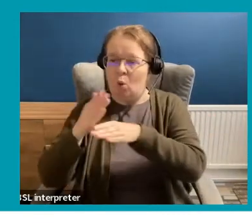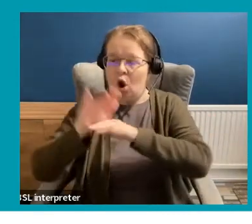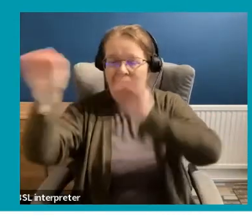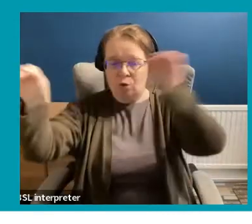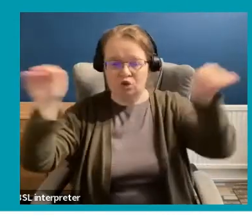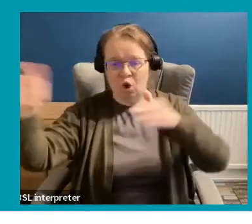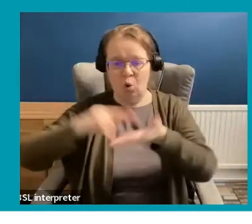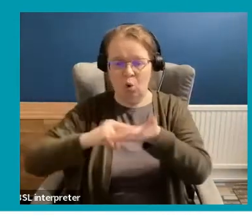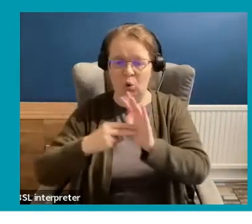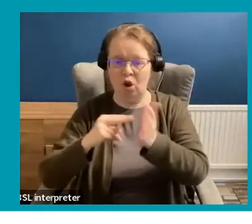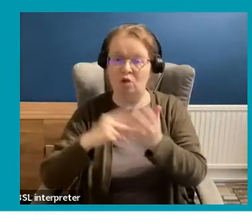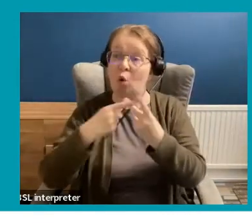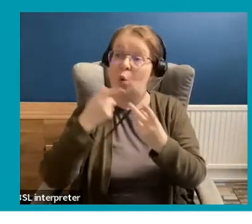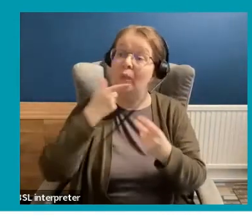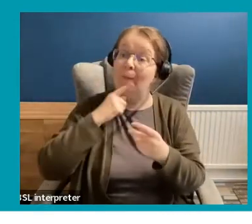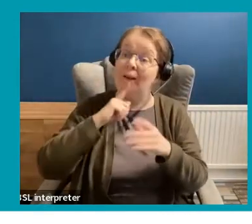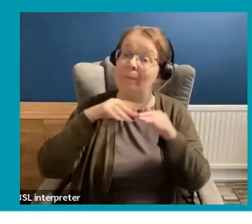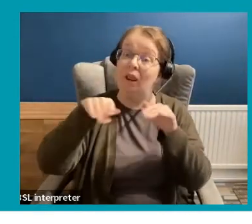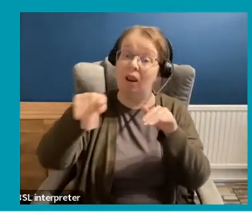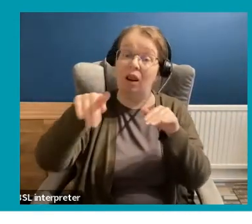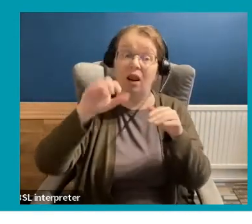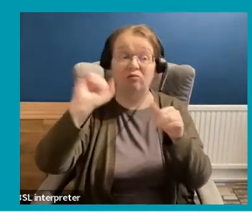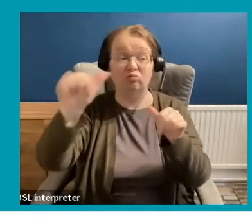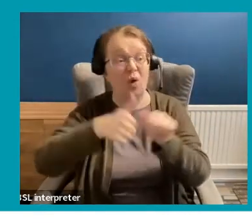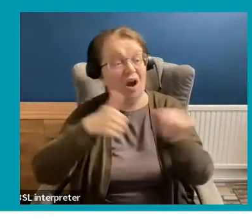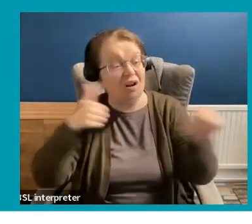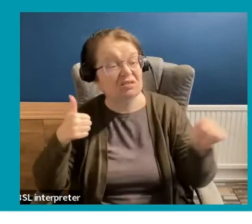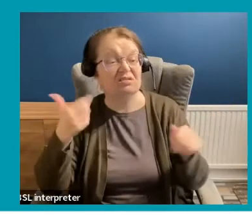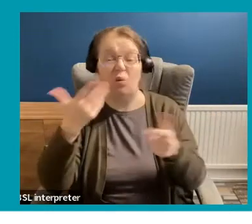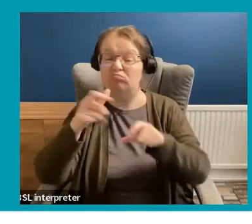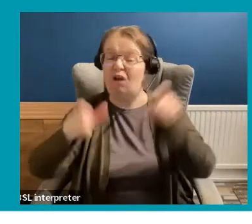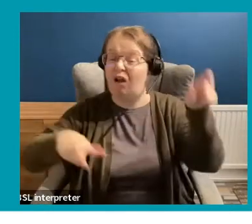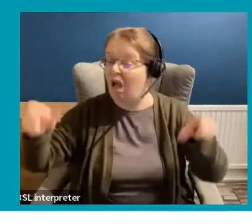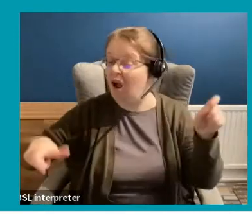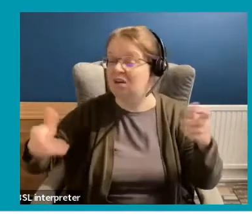So other people in your industry or clients or customers that kind of thing.